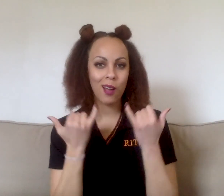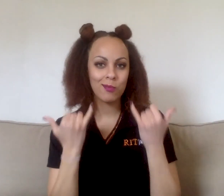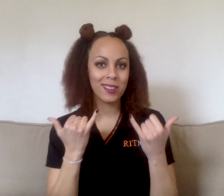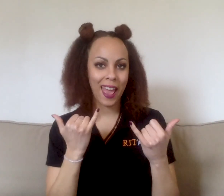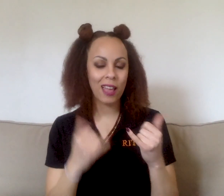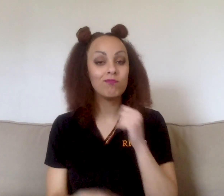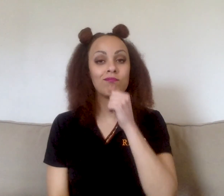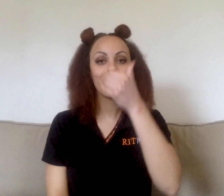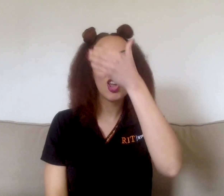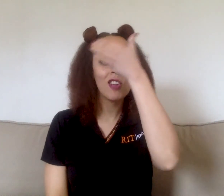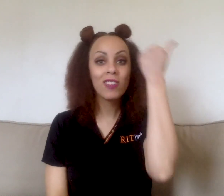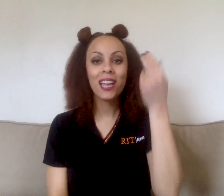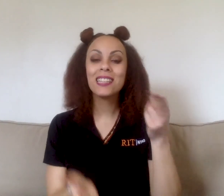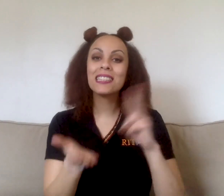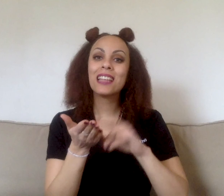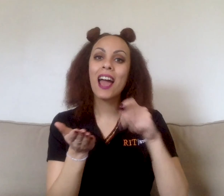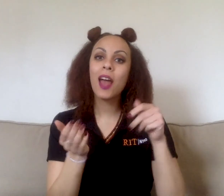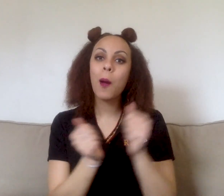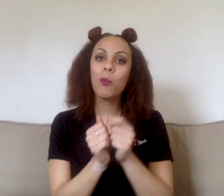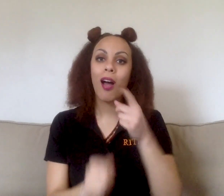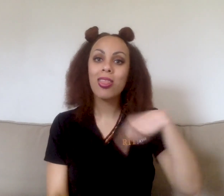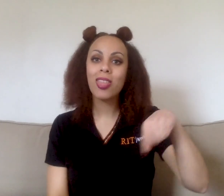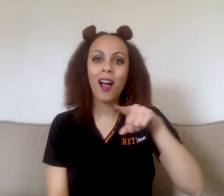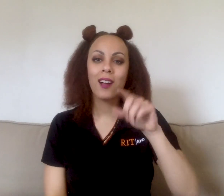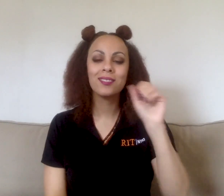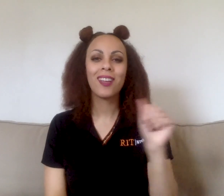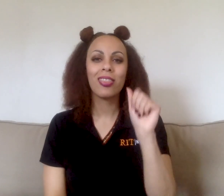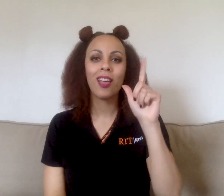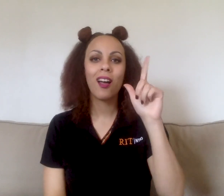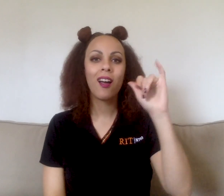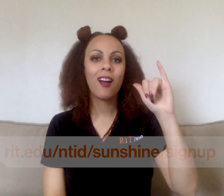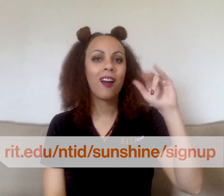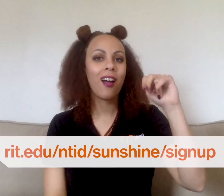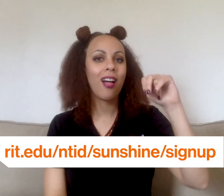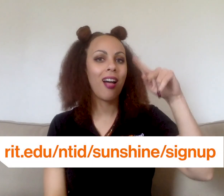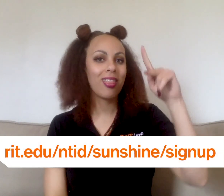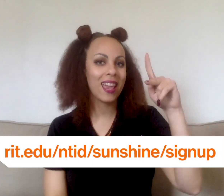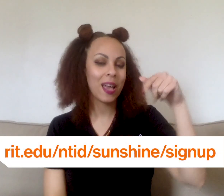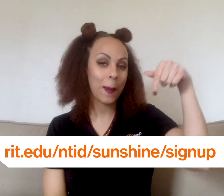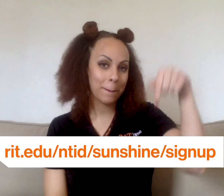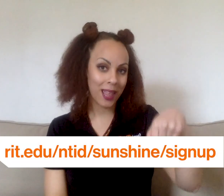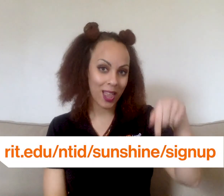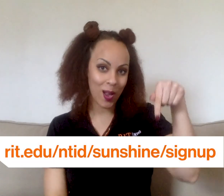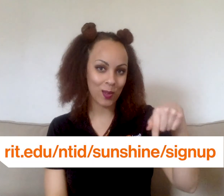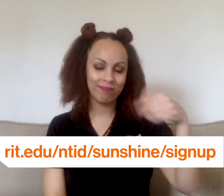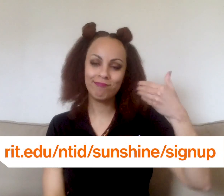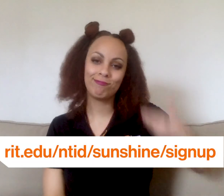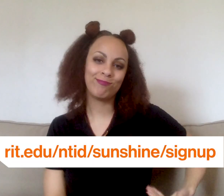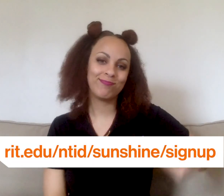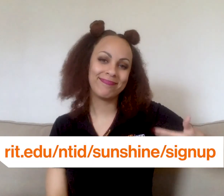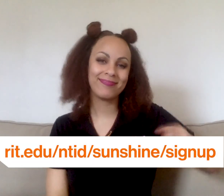Thank you so much for joining my workshop today. Don’t forget to sign up at this link.